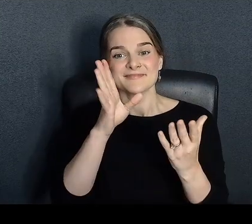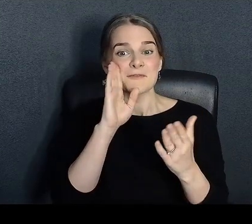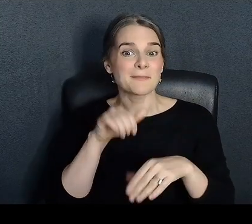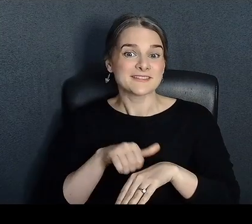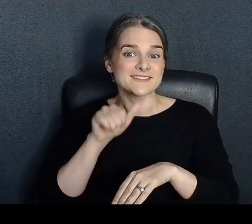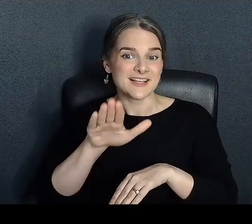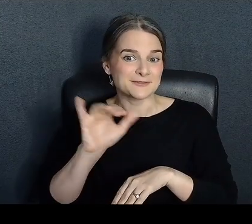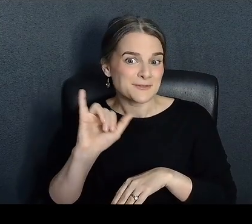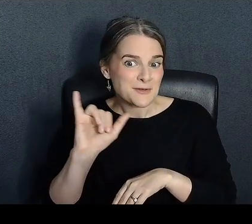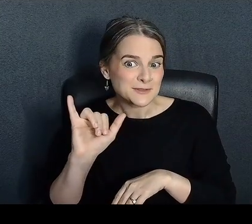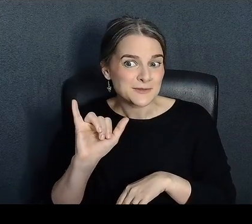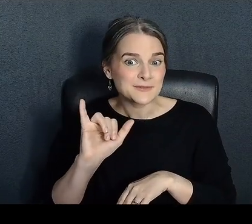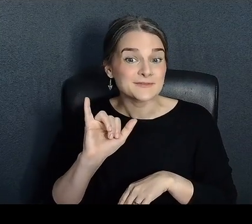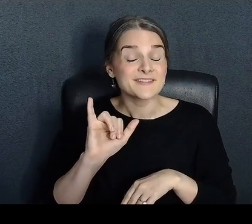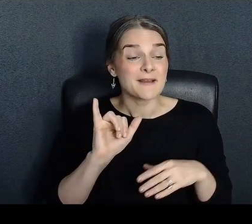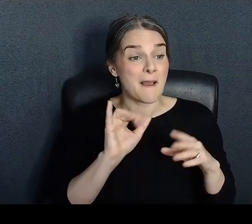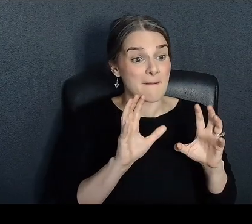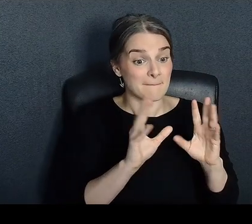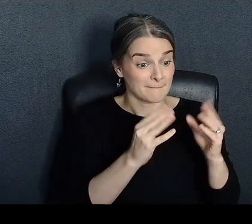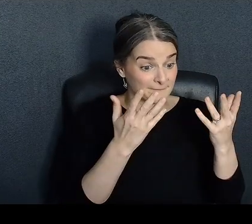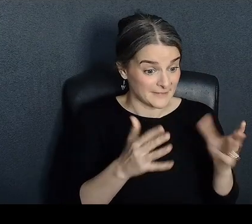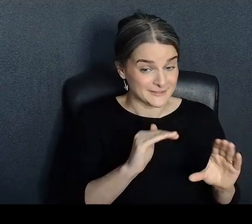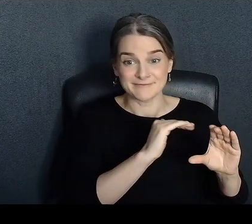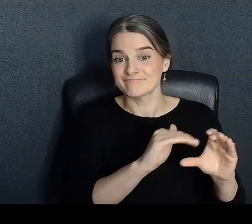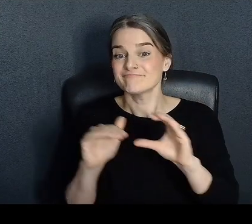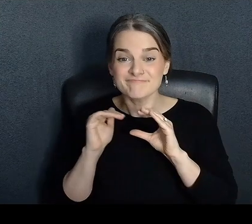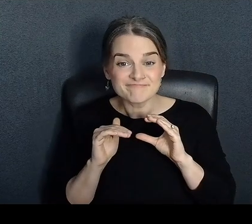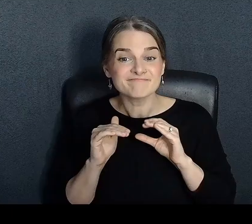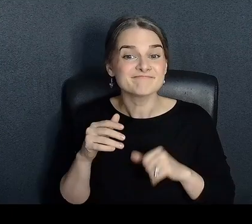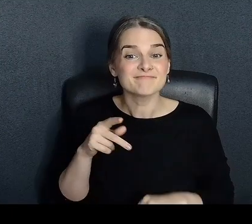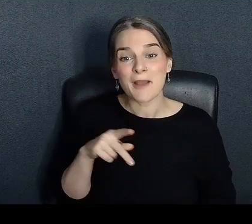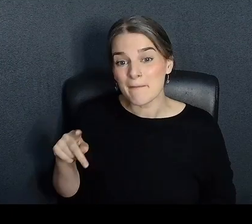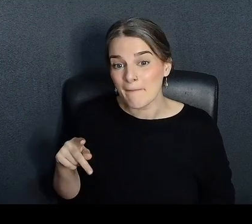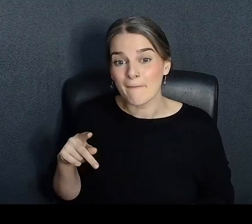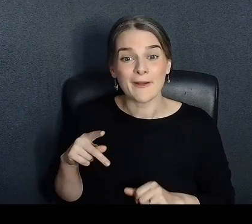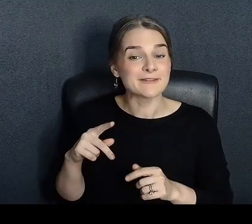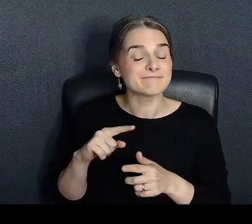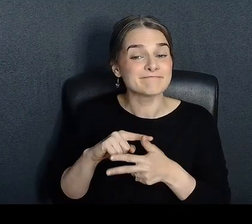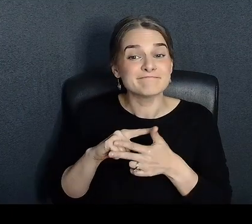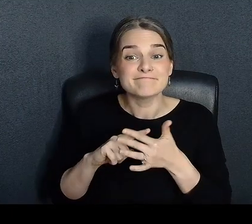in a follow up email, along with the PowerPoint and any other materials from today's sessions.